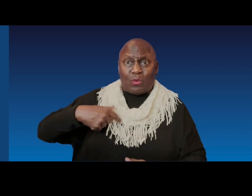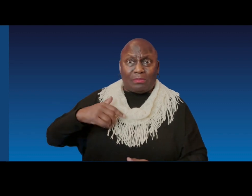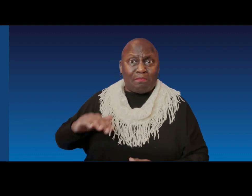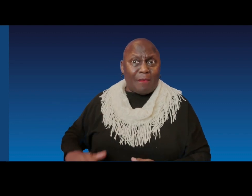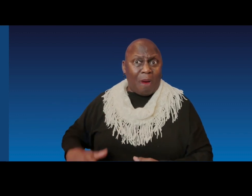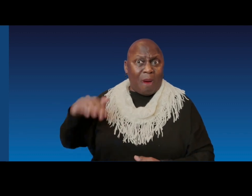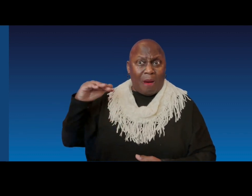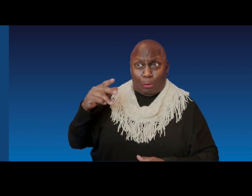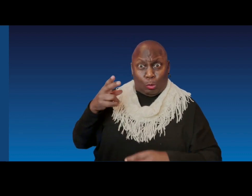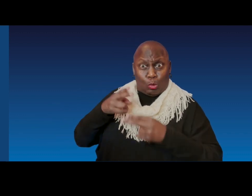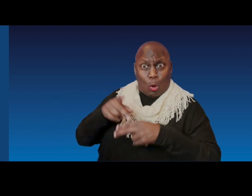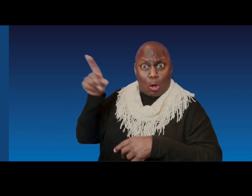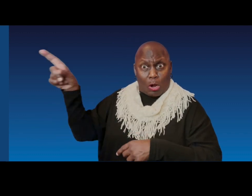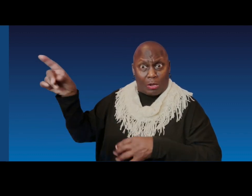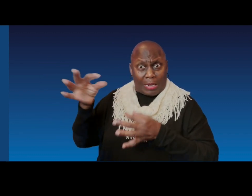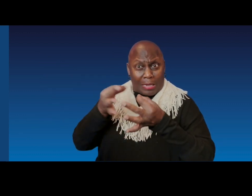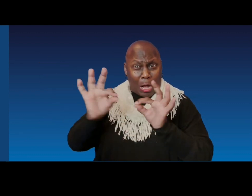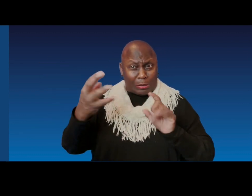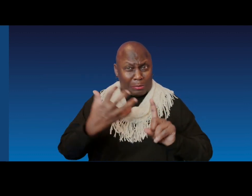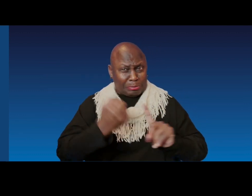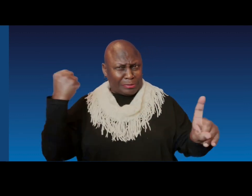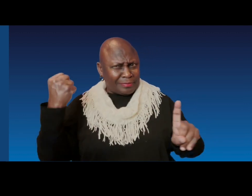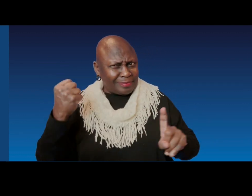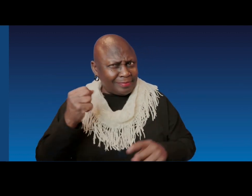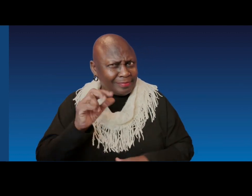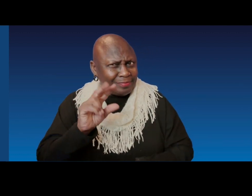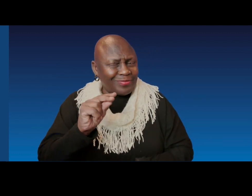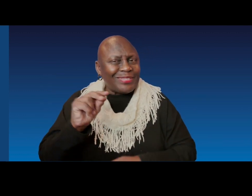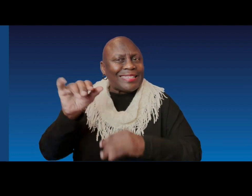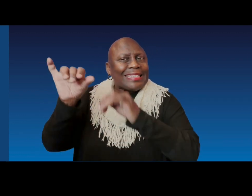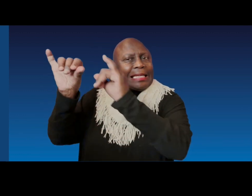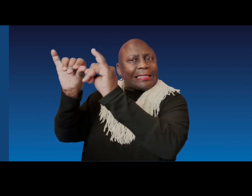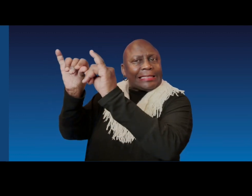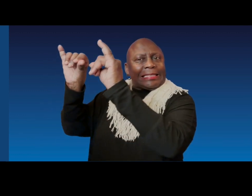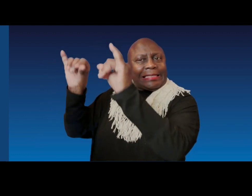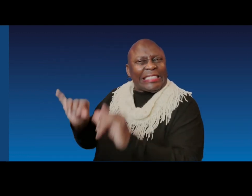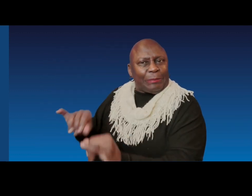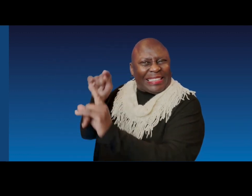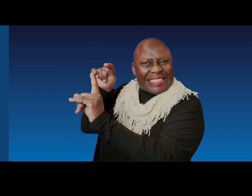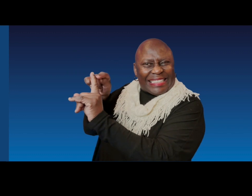Parents mean well, even my own parents.